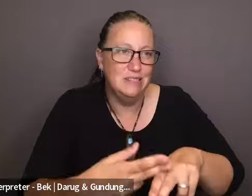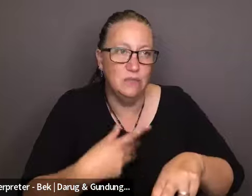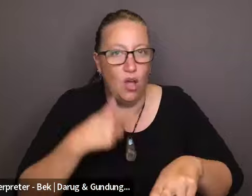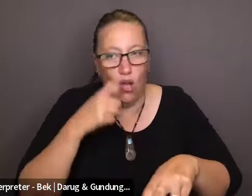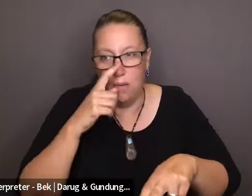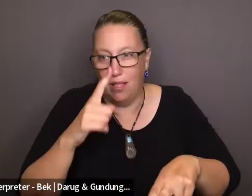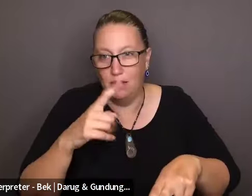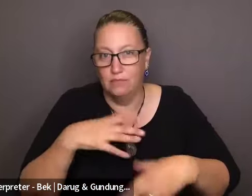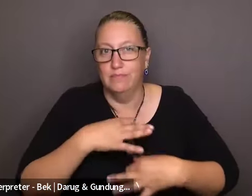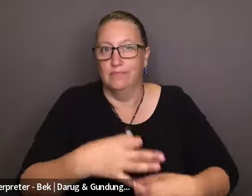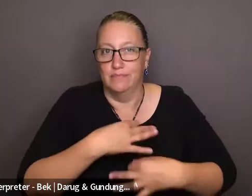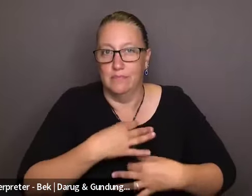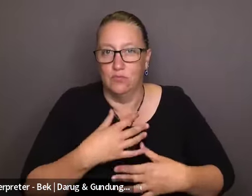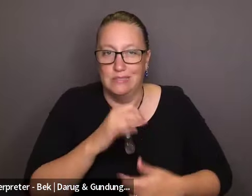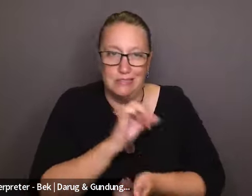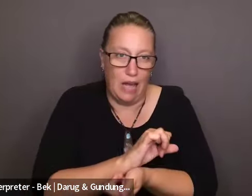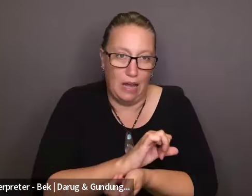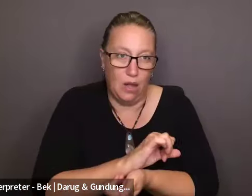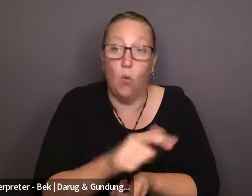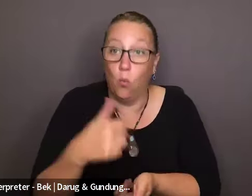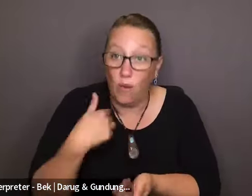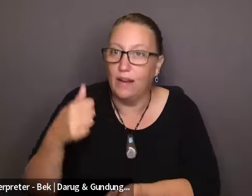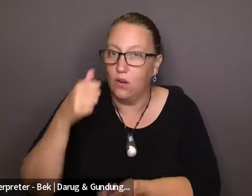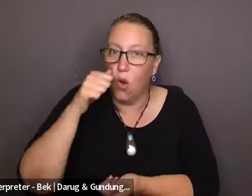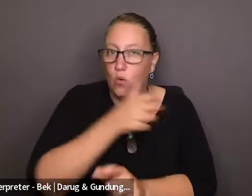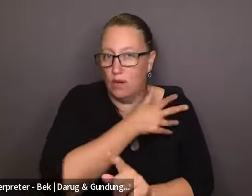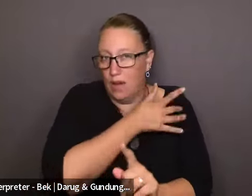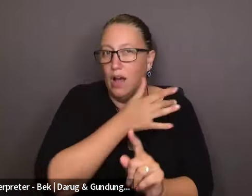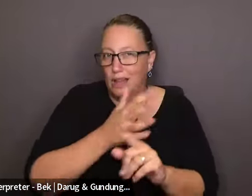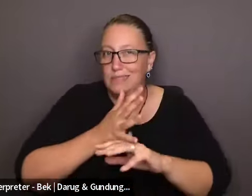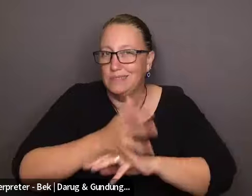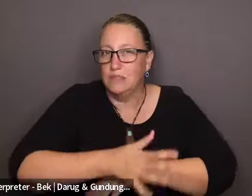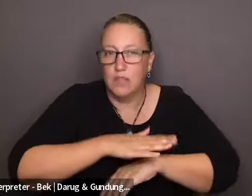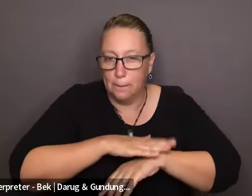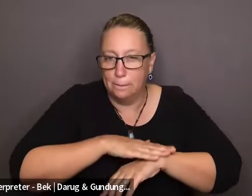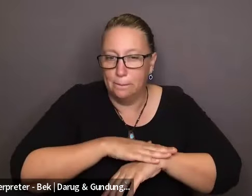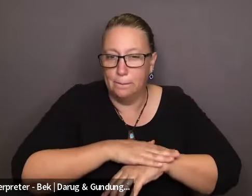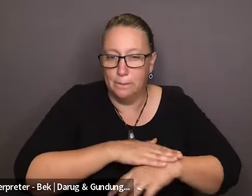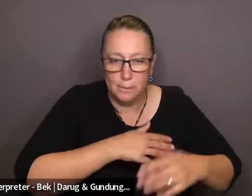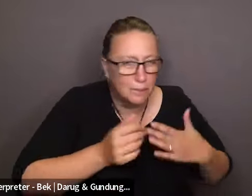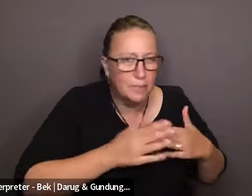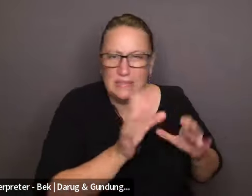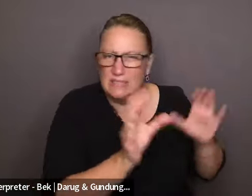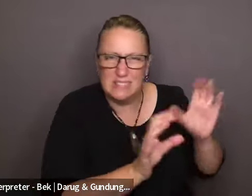straightforward ideas, but we know that in the last minute and in the stress this is the stuff that trips people up